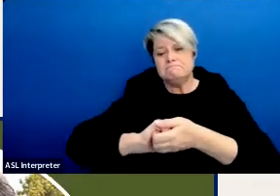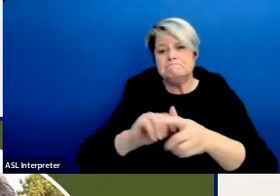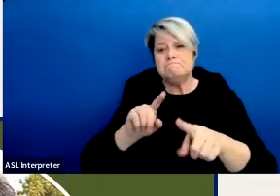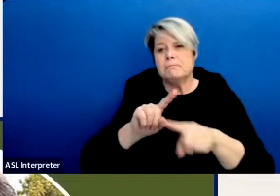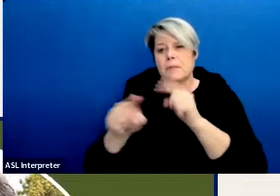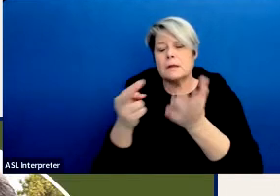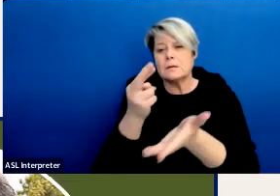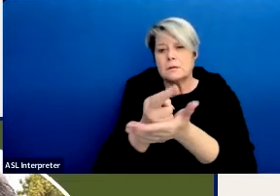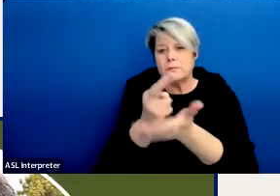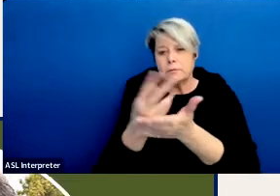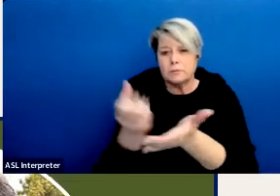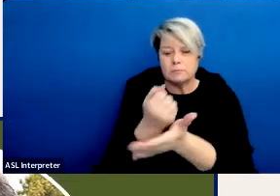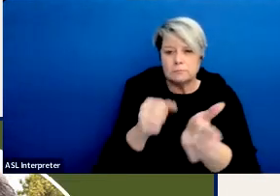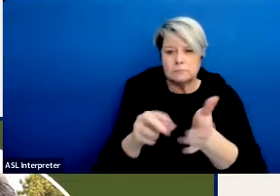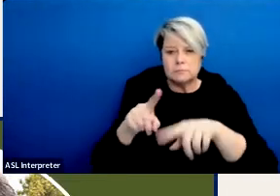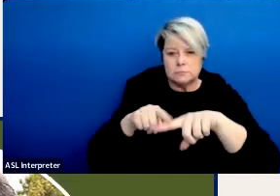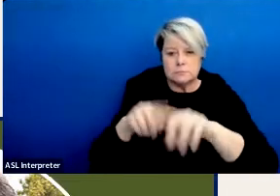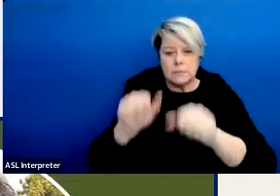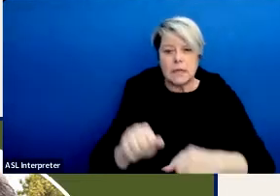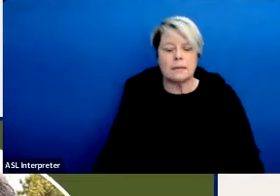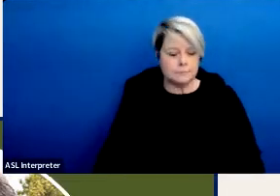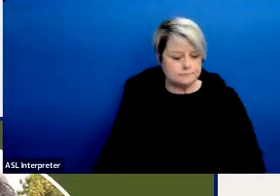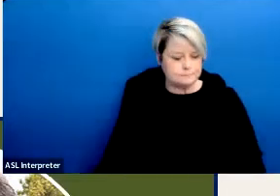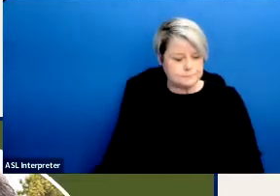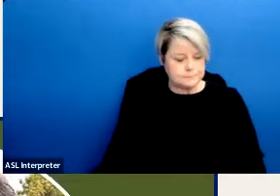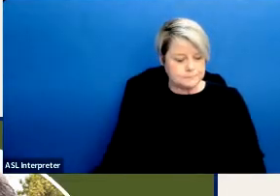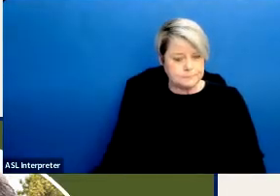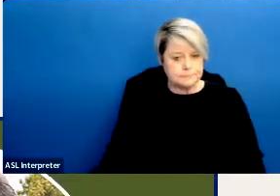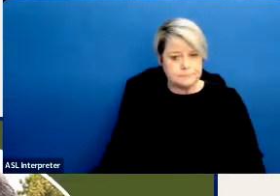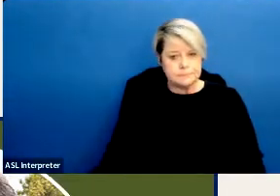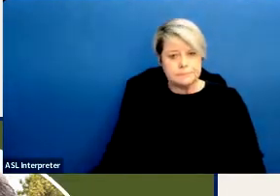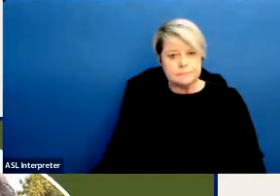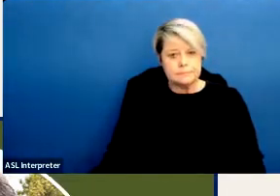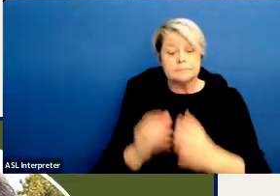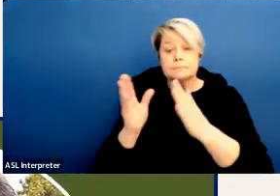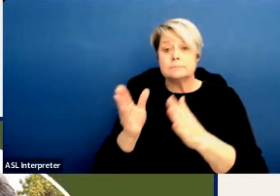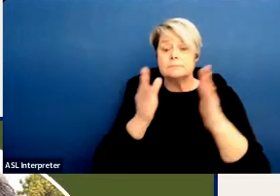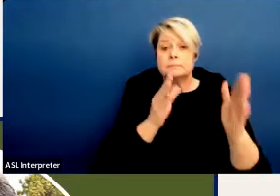grant universities or university partners, resources